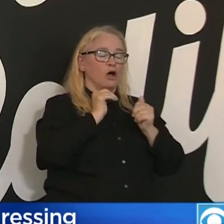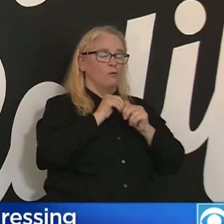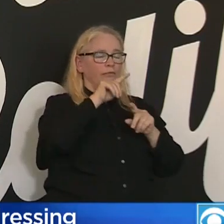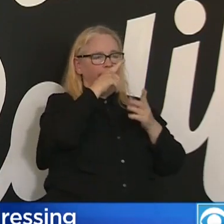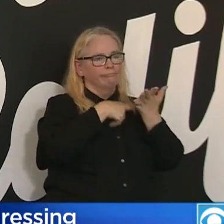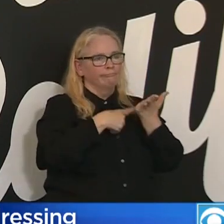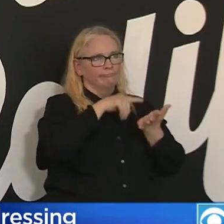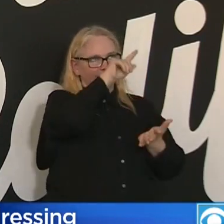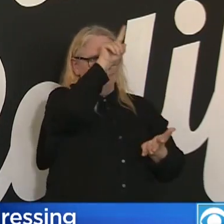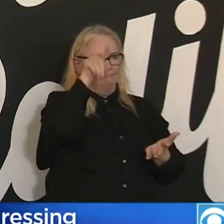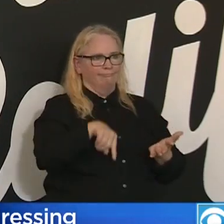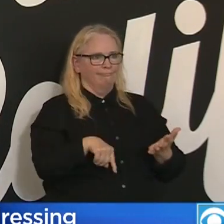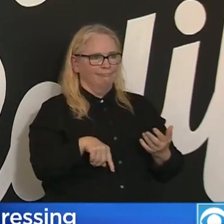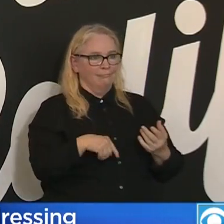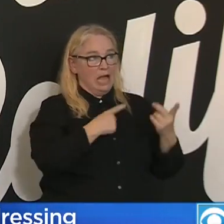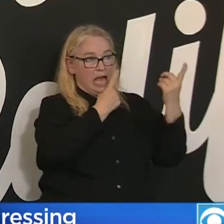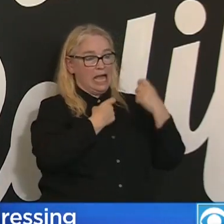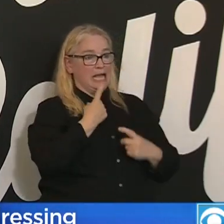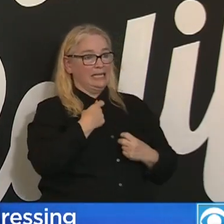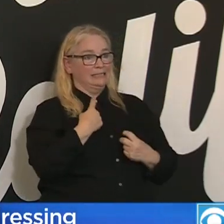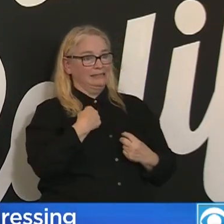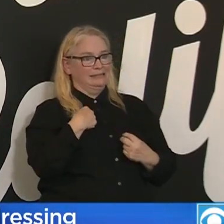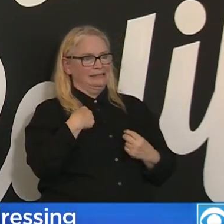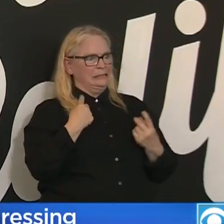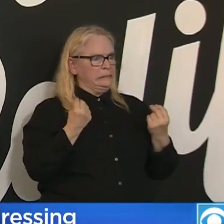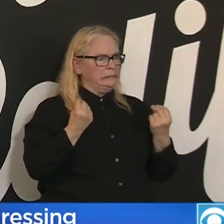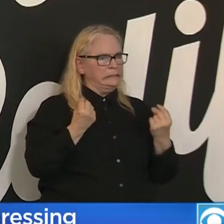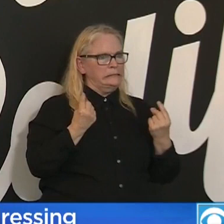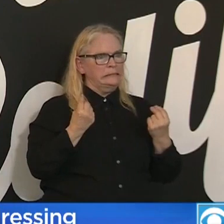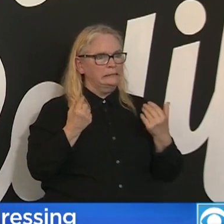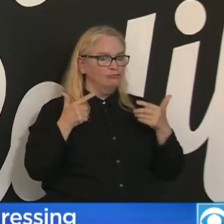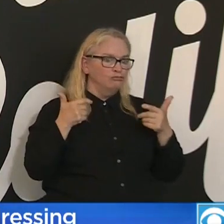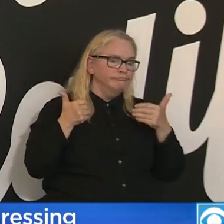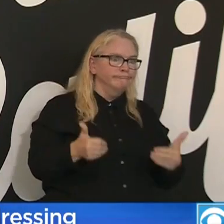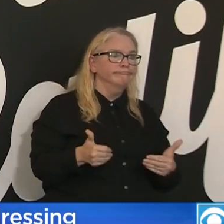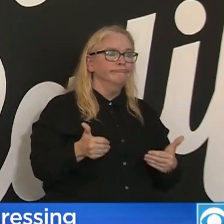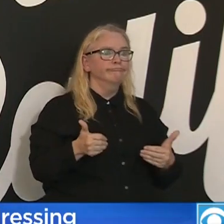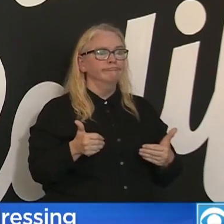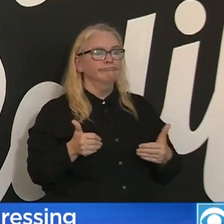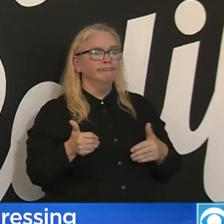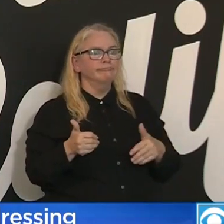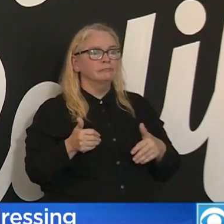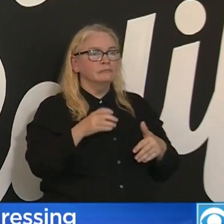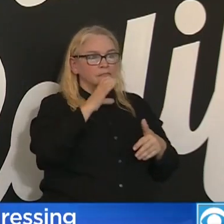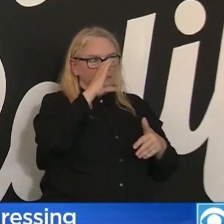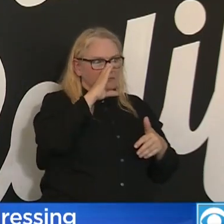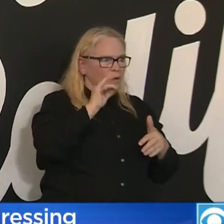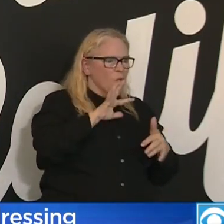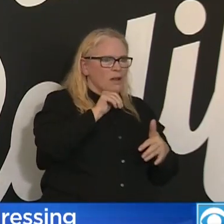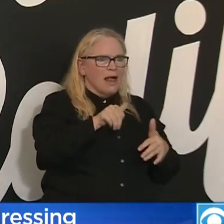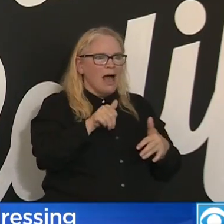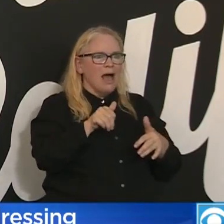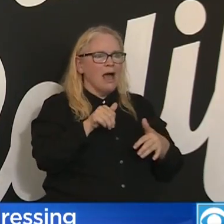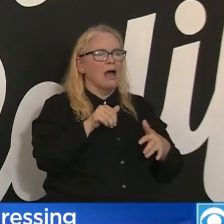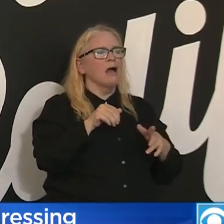AND COUNTY HEALTH OFFICIALS, ELECTED REPRESENTATIVES AND HEALTH OFFICIALS AS THEY UNDERSTANDABLY ARE INQUIRING